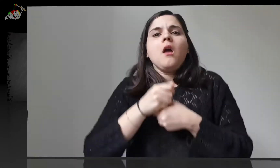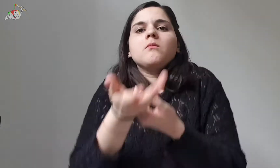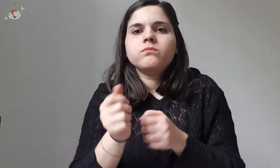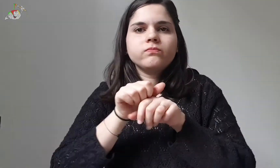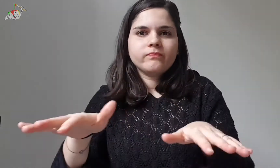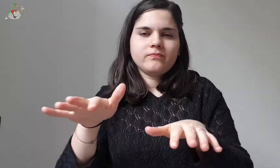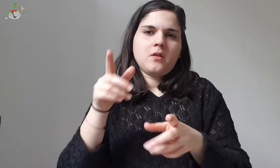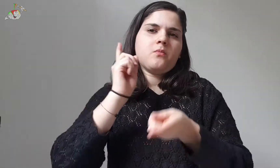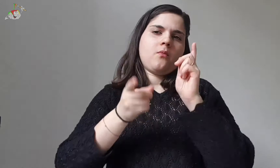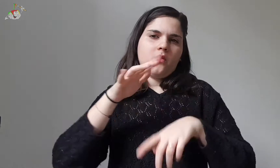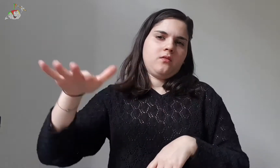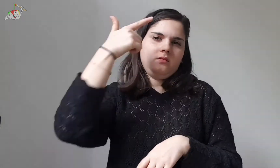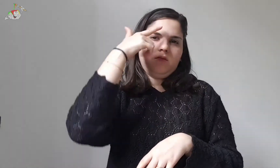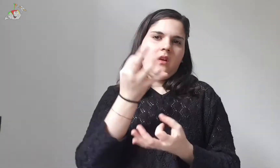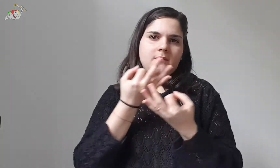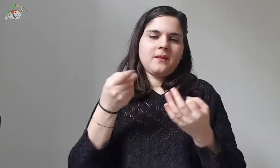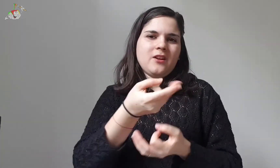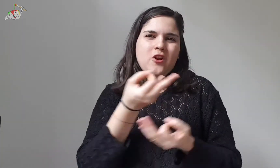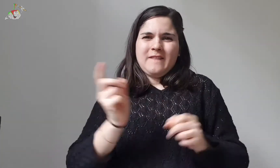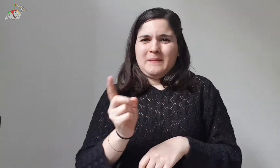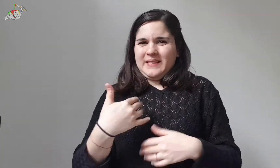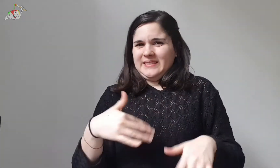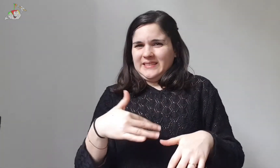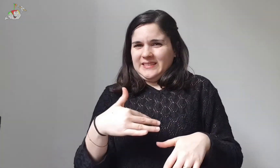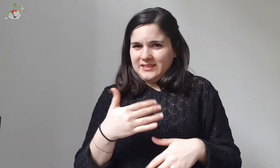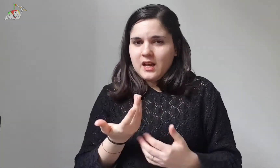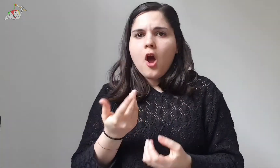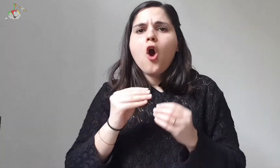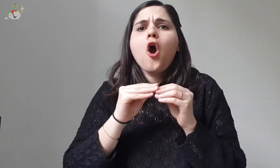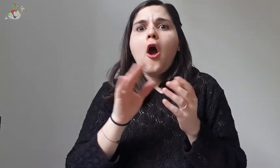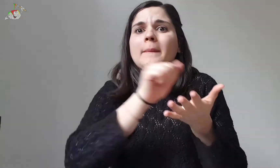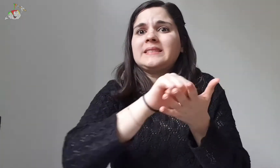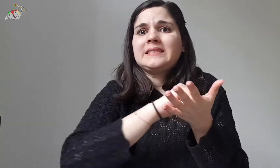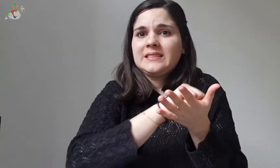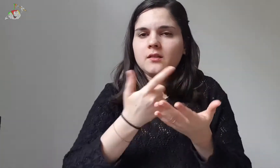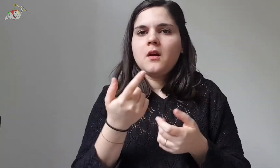By now everyone knows that spilling the salt is not good and how do you undo the spell?